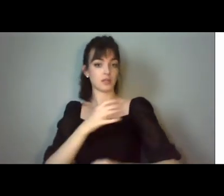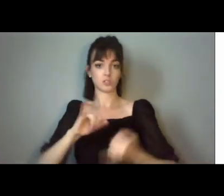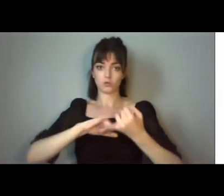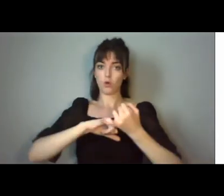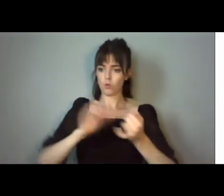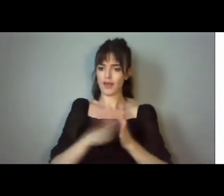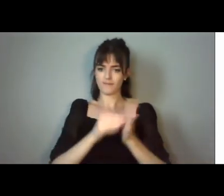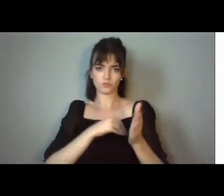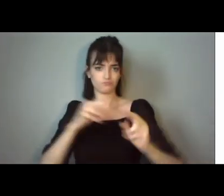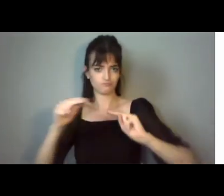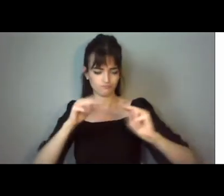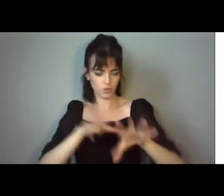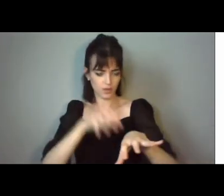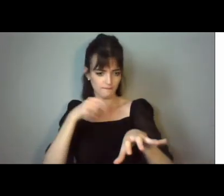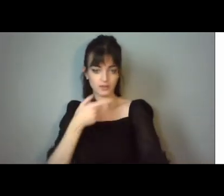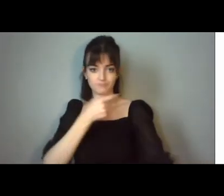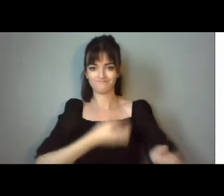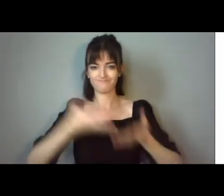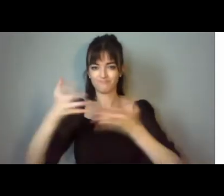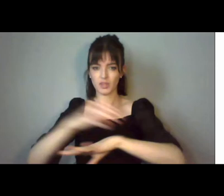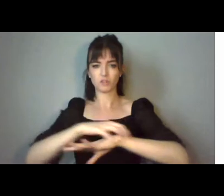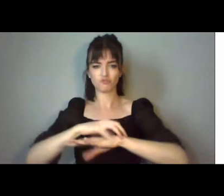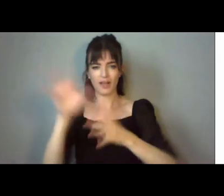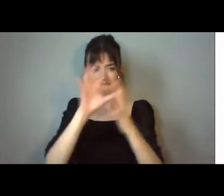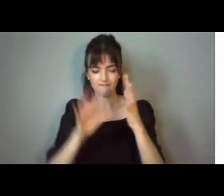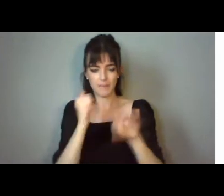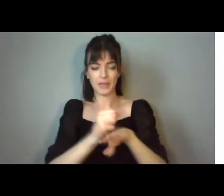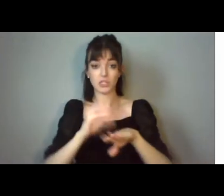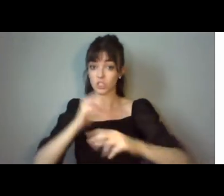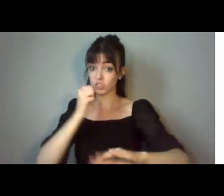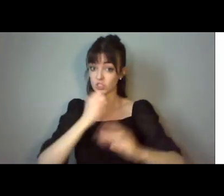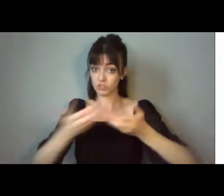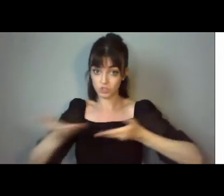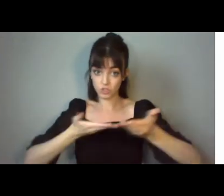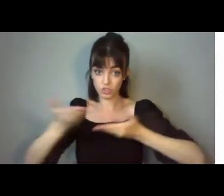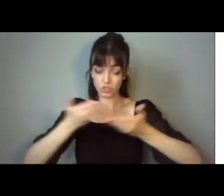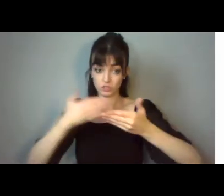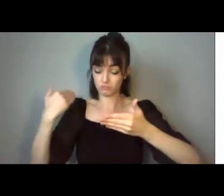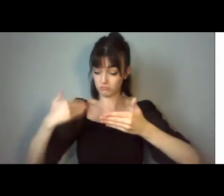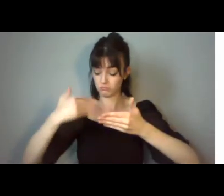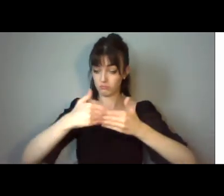provided his draft text based on the discussions over a previous sessions, in order to streamline